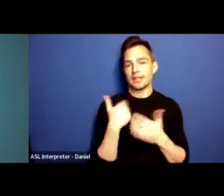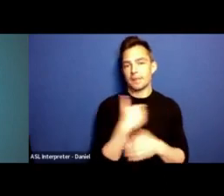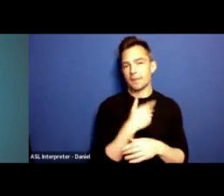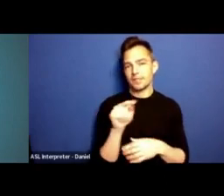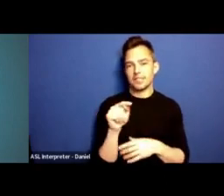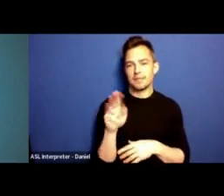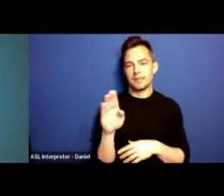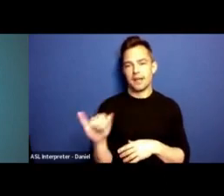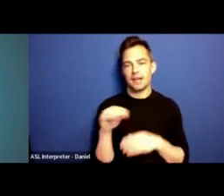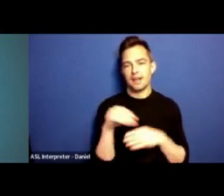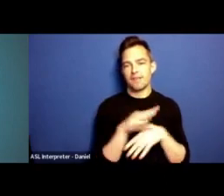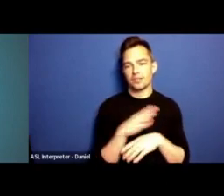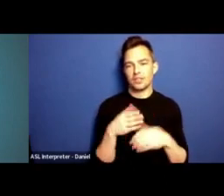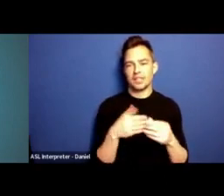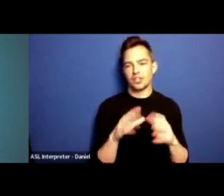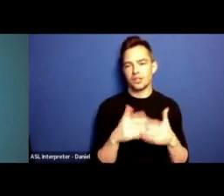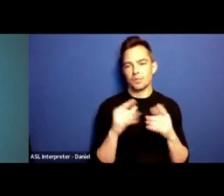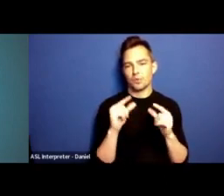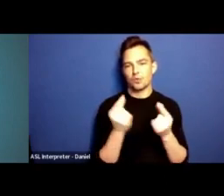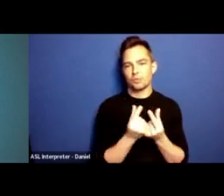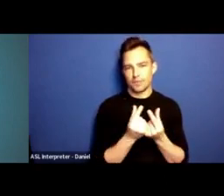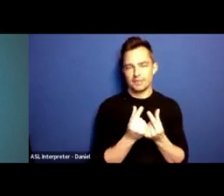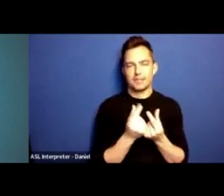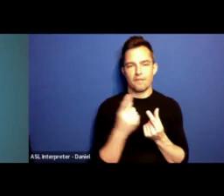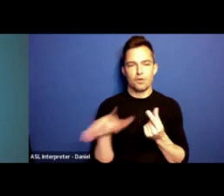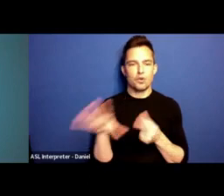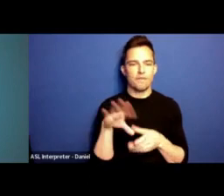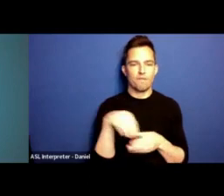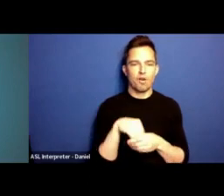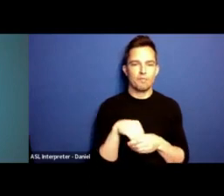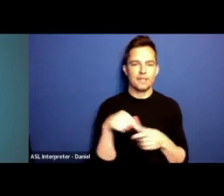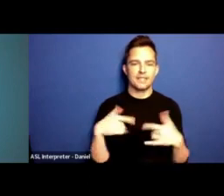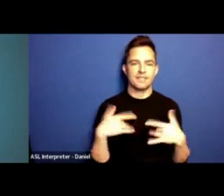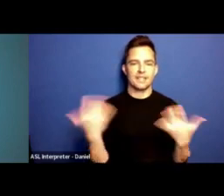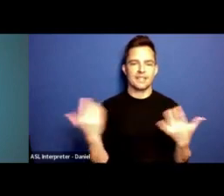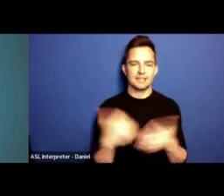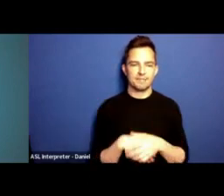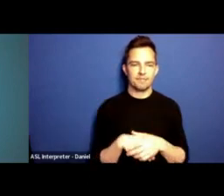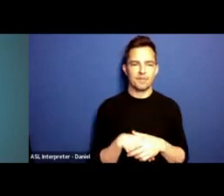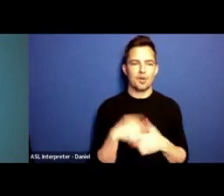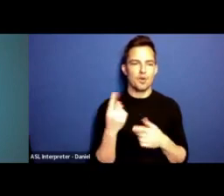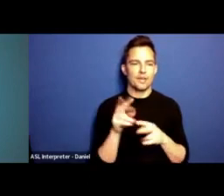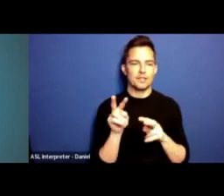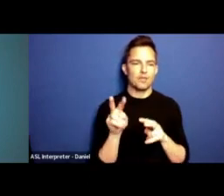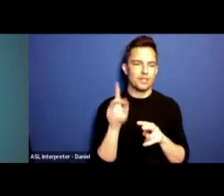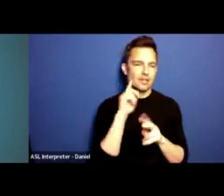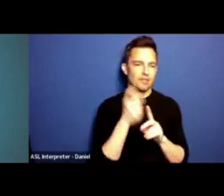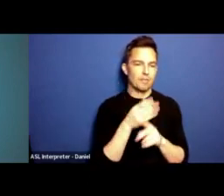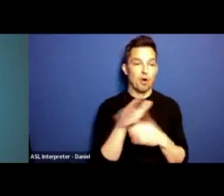Advisory Leadership Group for your involvement in this event, and we always look forward to hearing from all of you, and